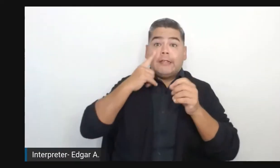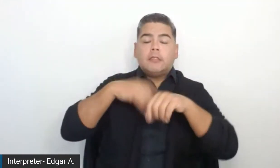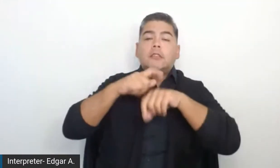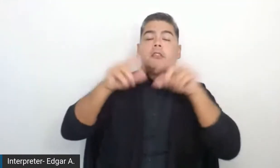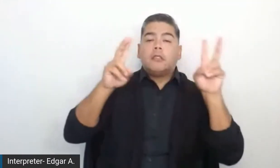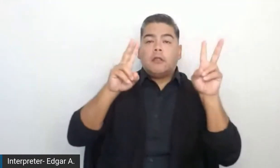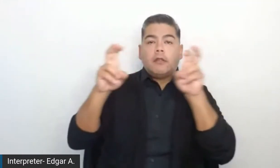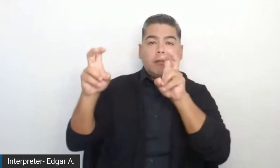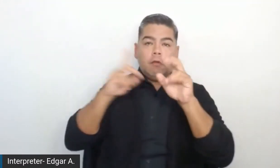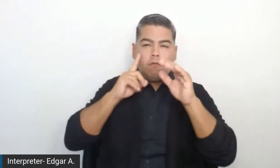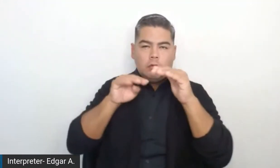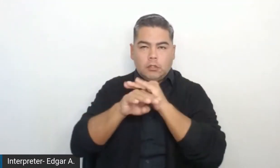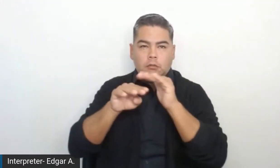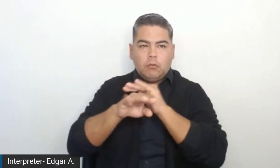in a way that keeps it accessible.